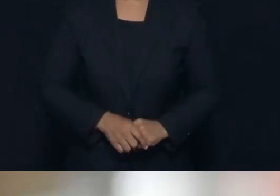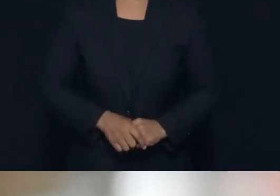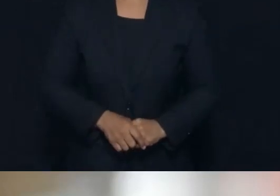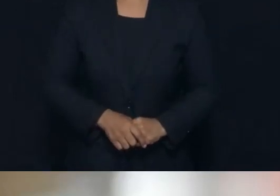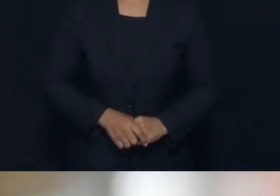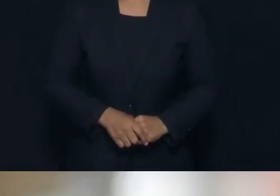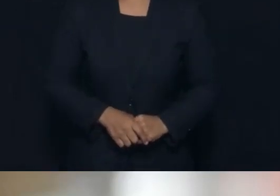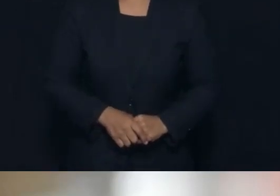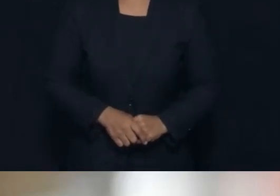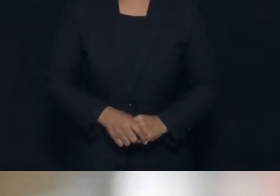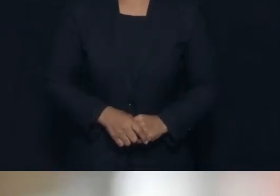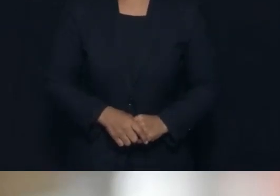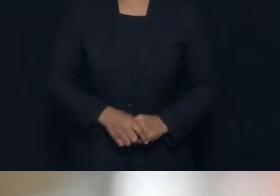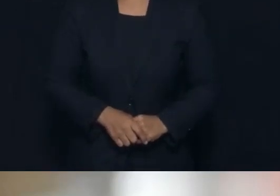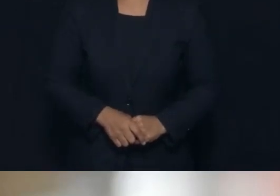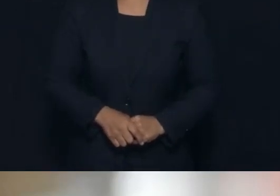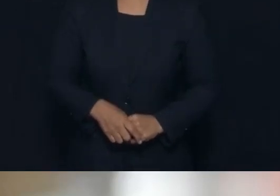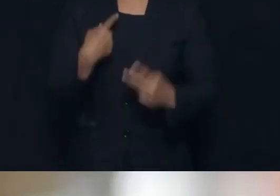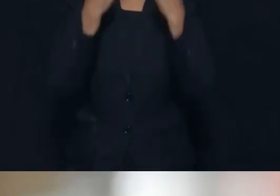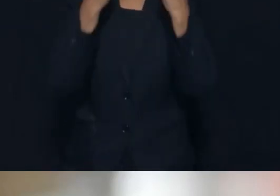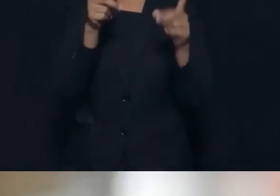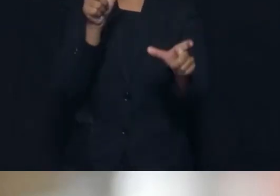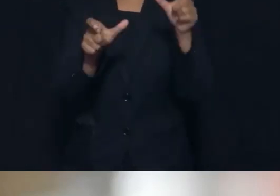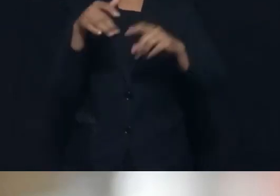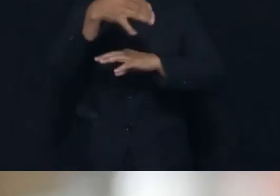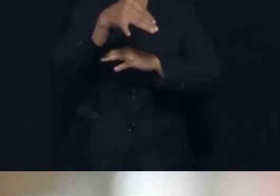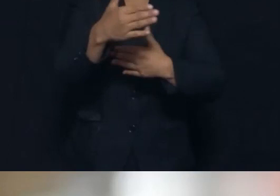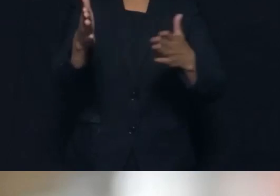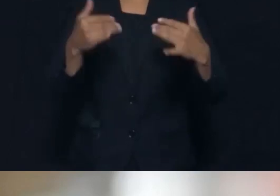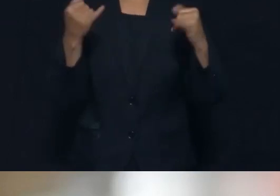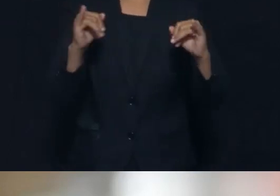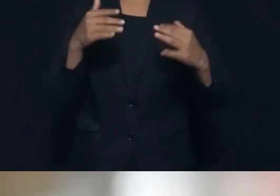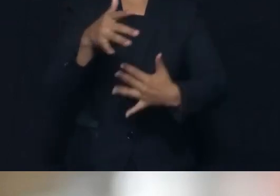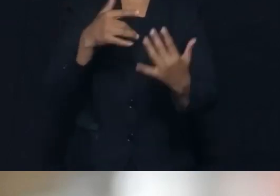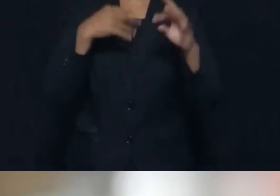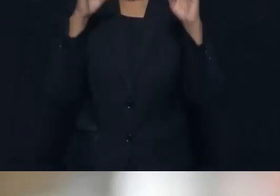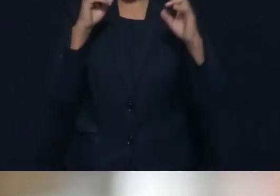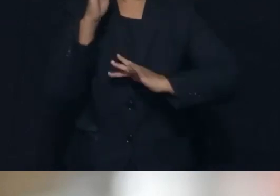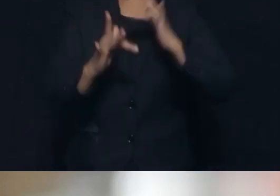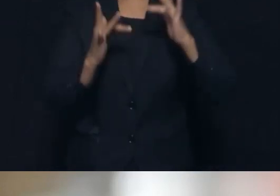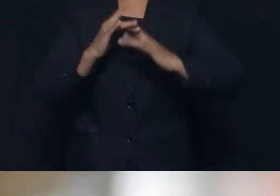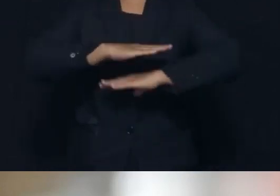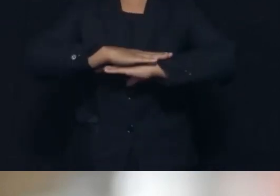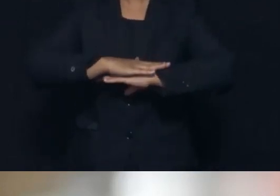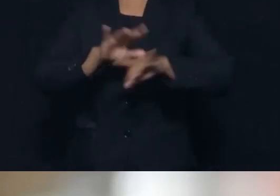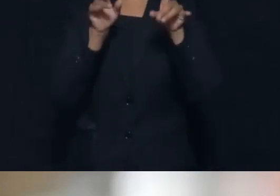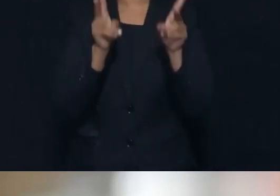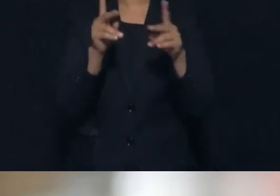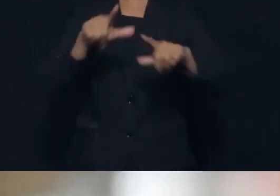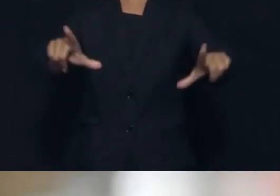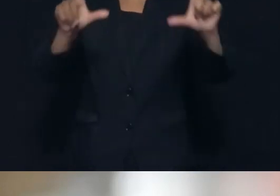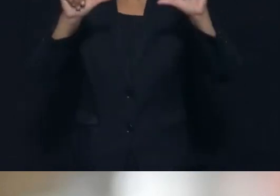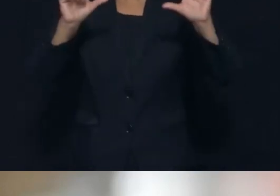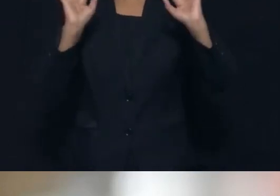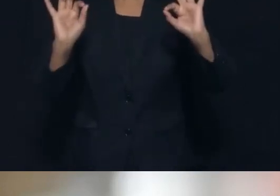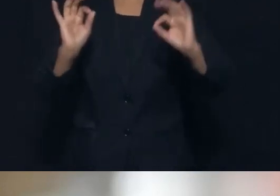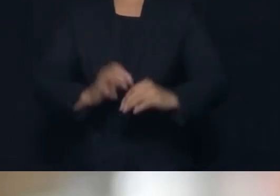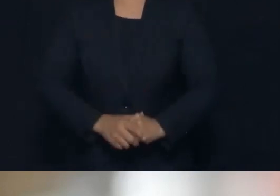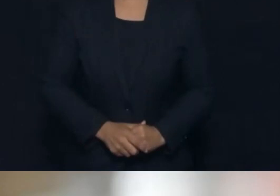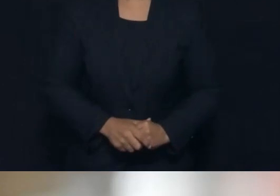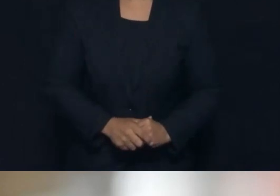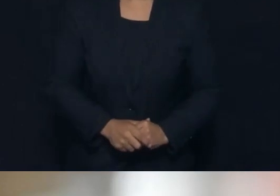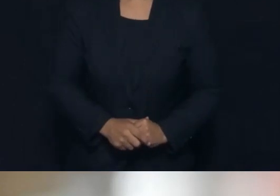I hope for everyone, also online, you are with us.